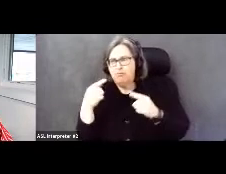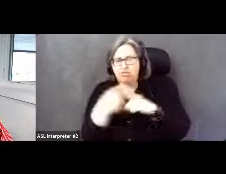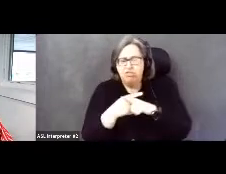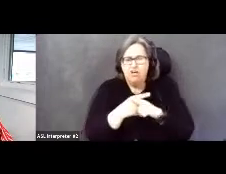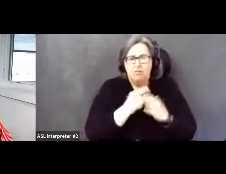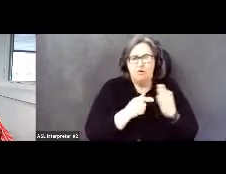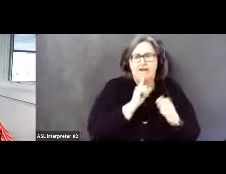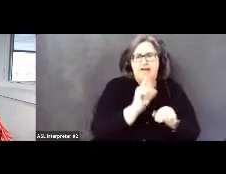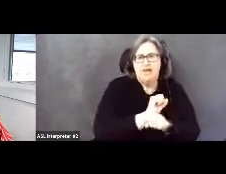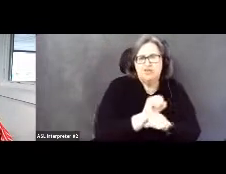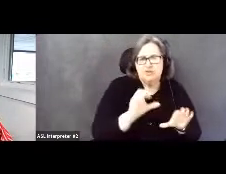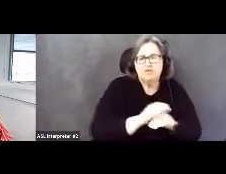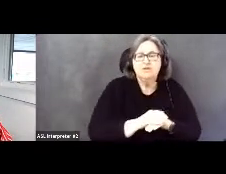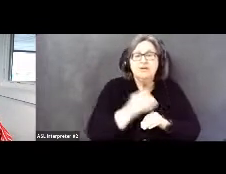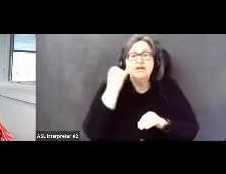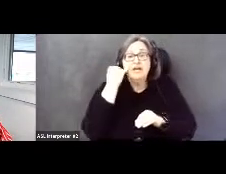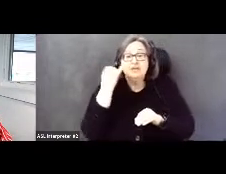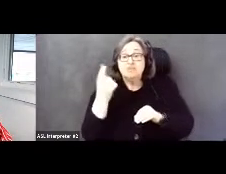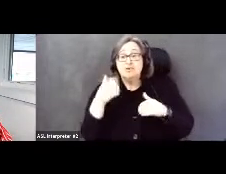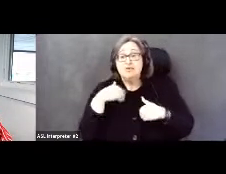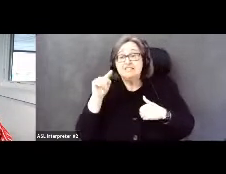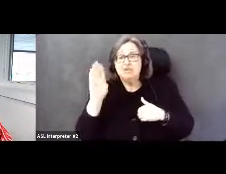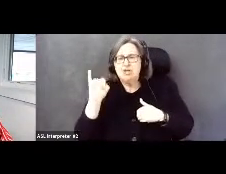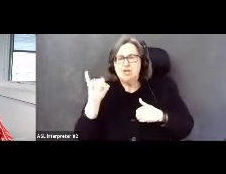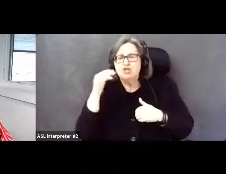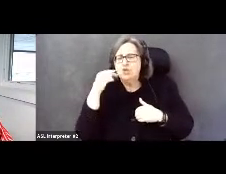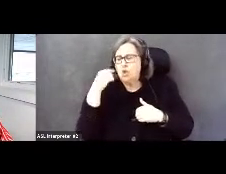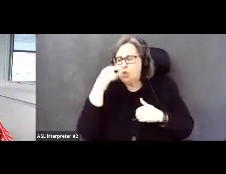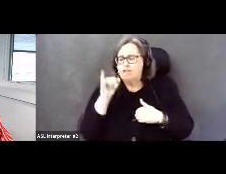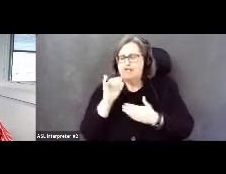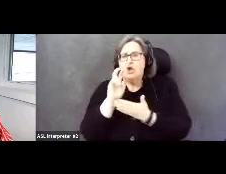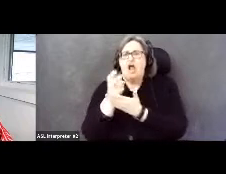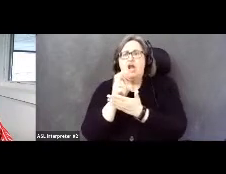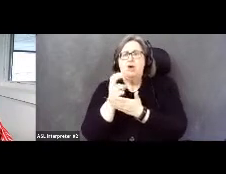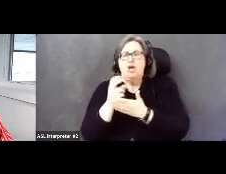up and look hyperactive or hyperconnective.